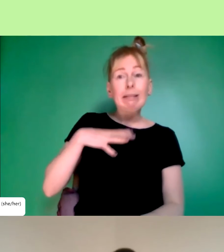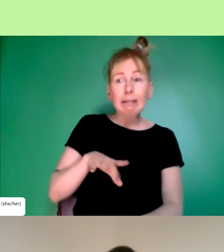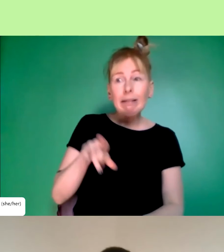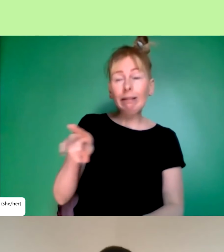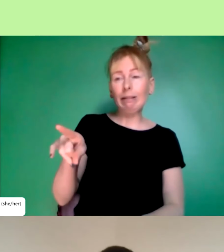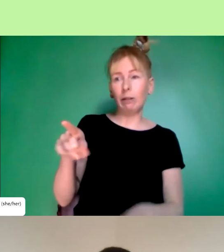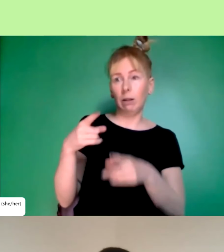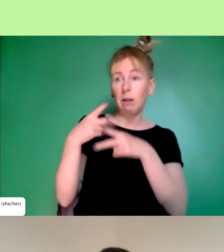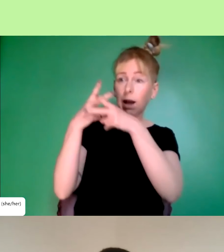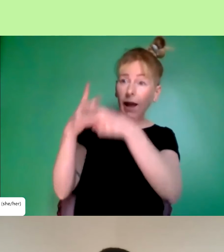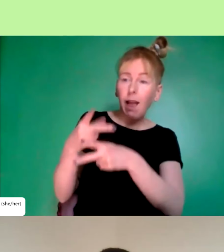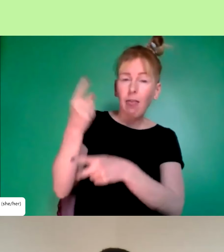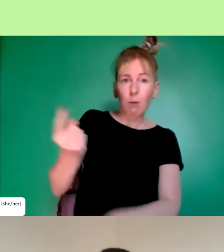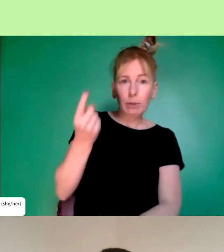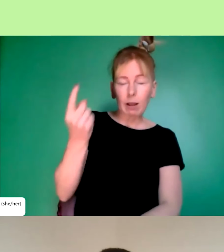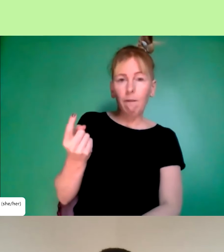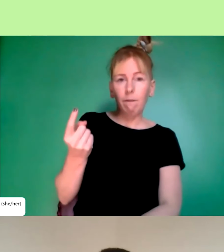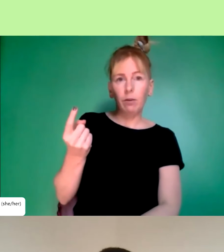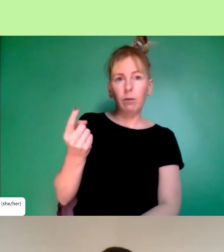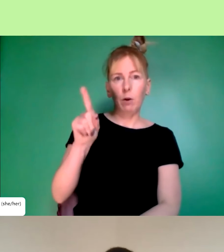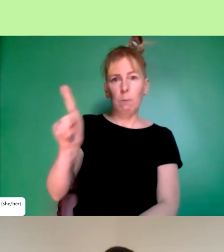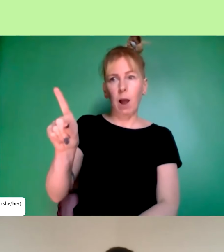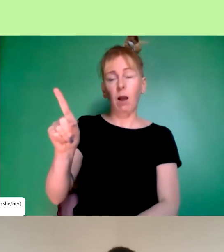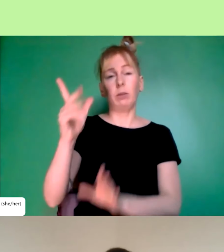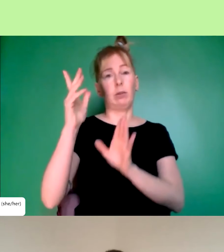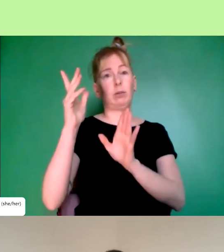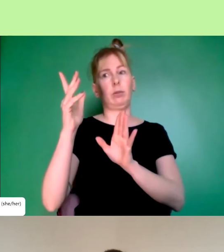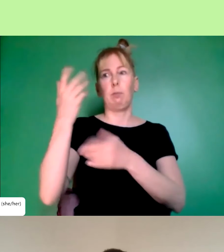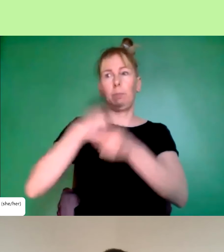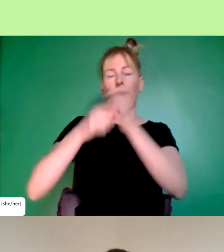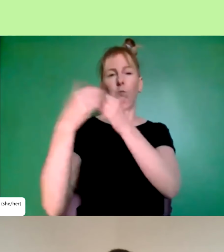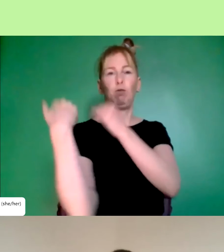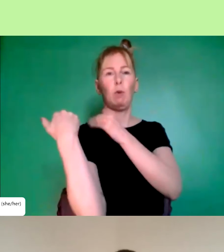to take care that. But what we're going to do, what I'm going to do is to like there's some